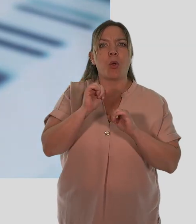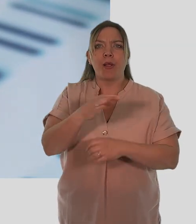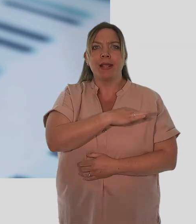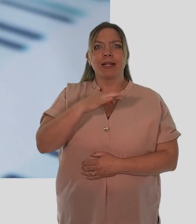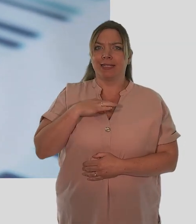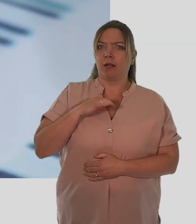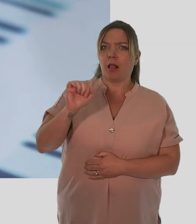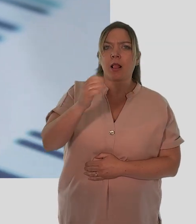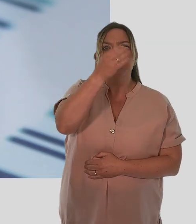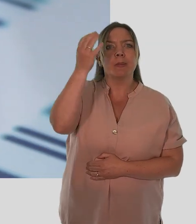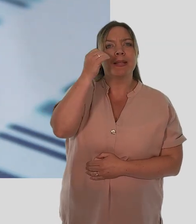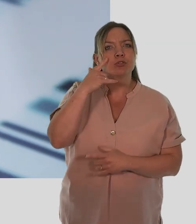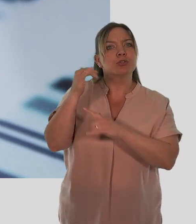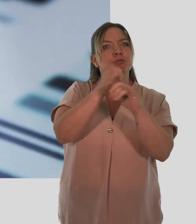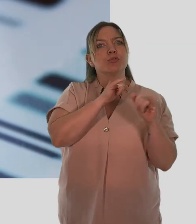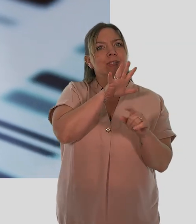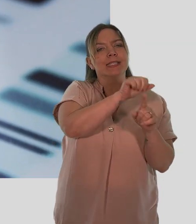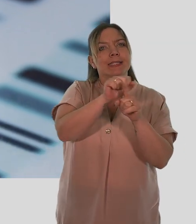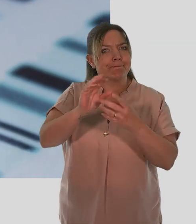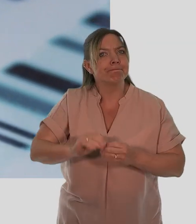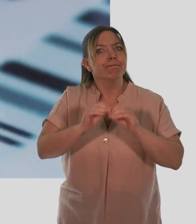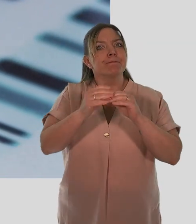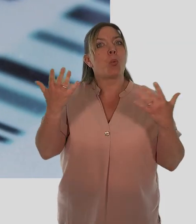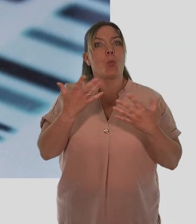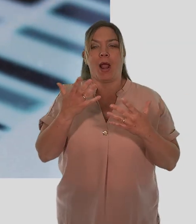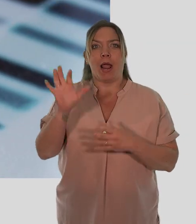different pathogenic genes have been associated with different